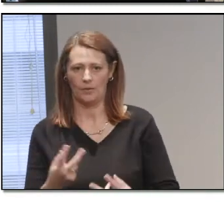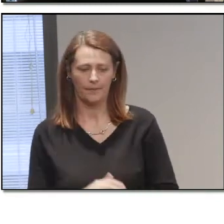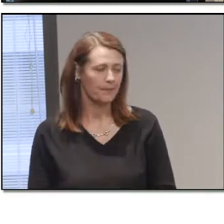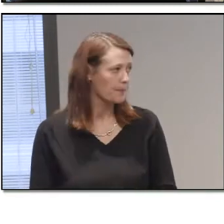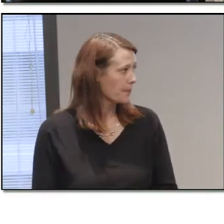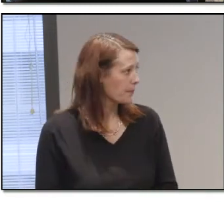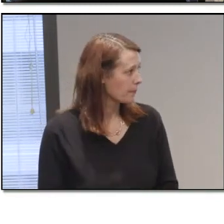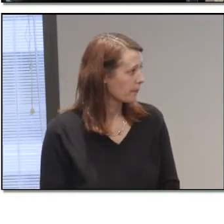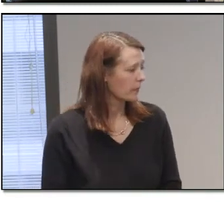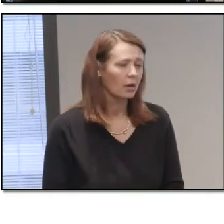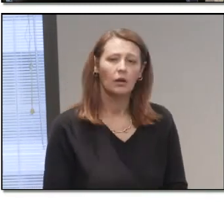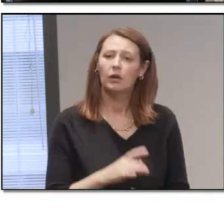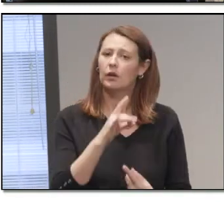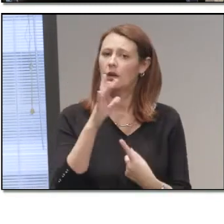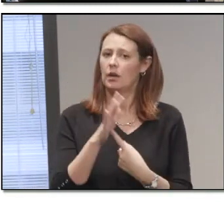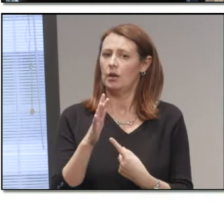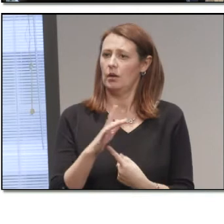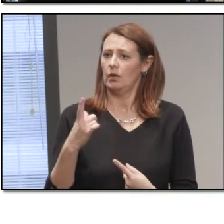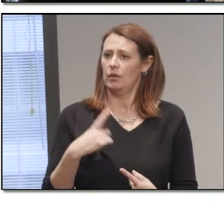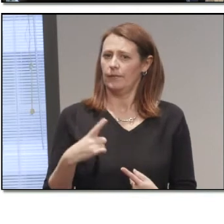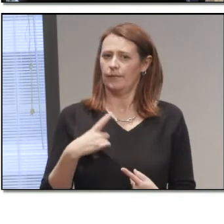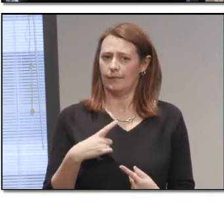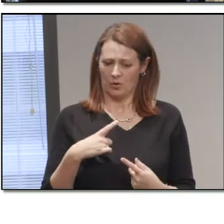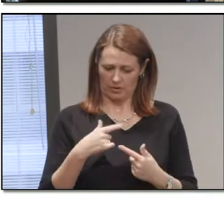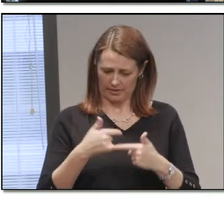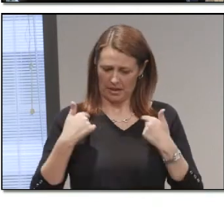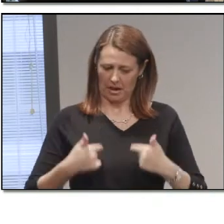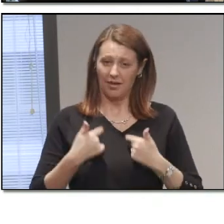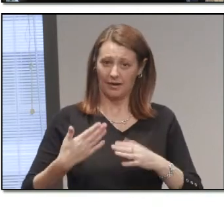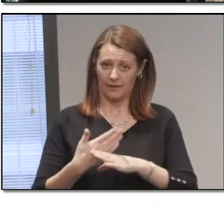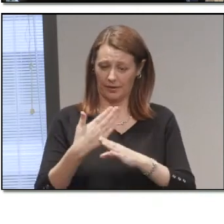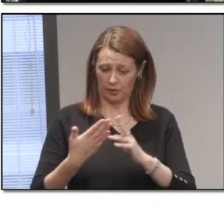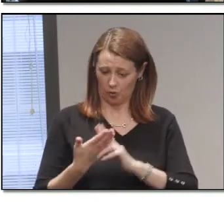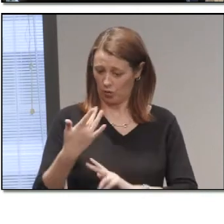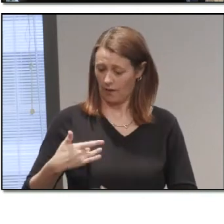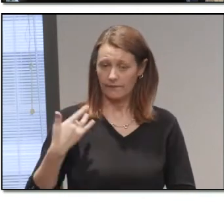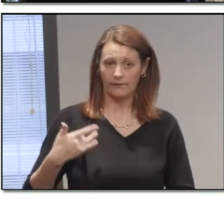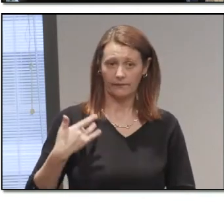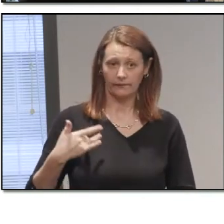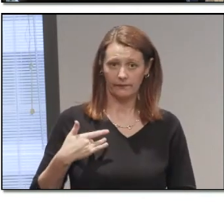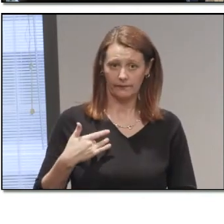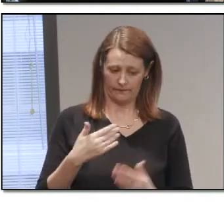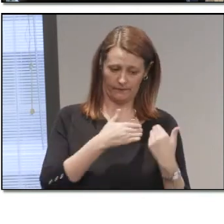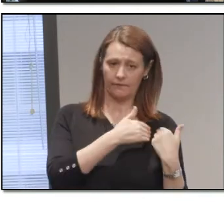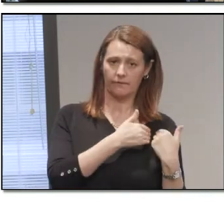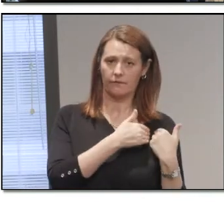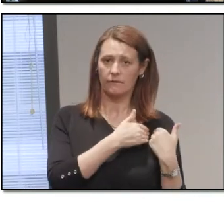This is important because the lung function throughout life is dependent to a large extent,